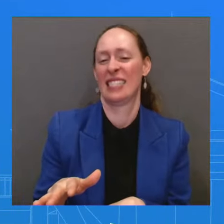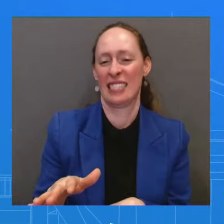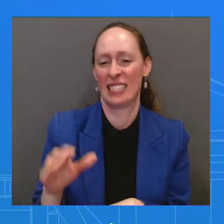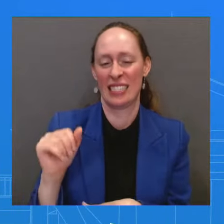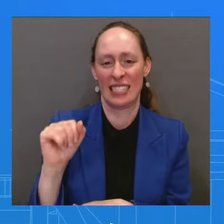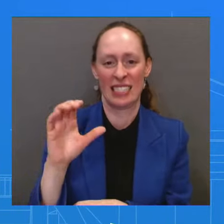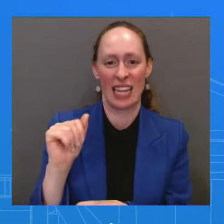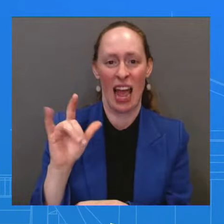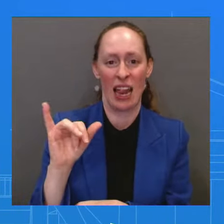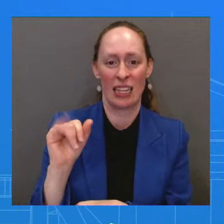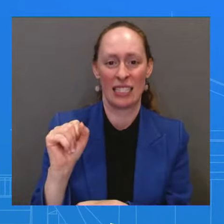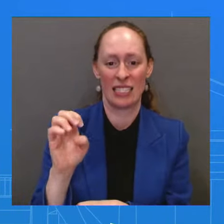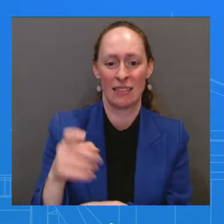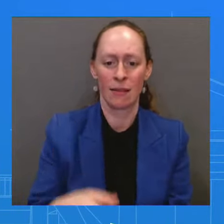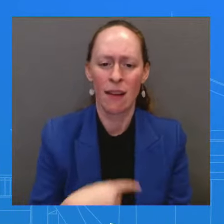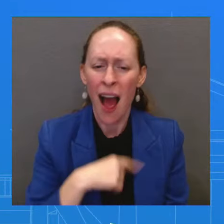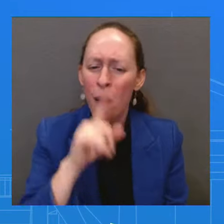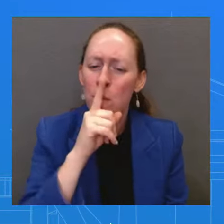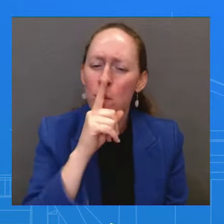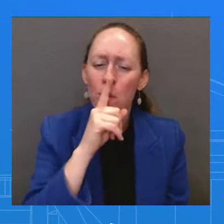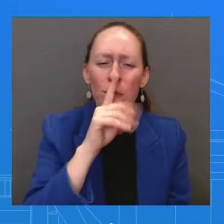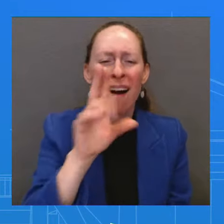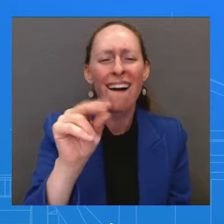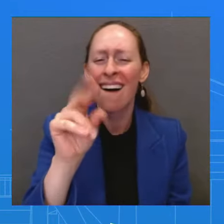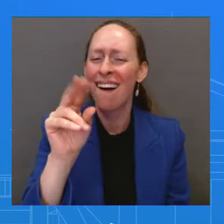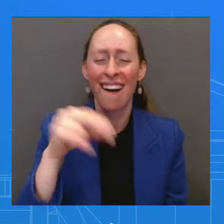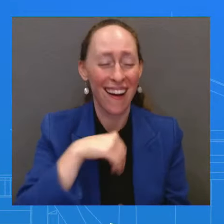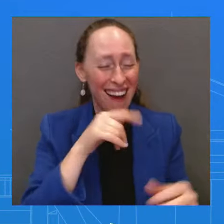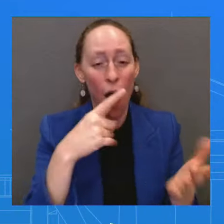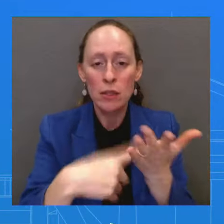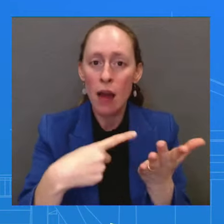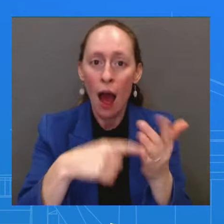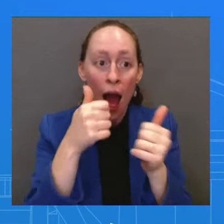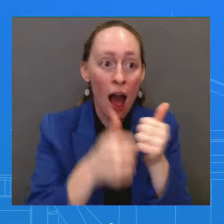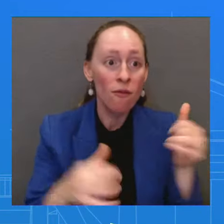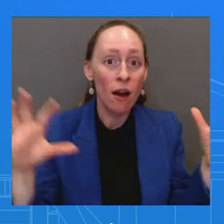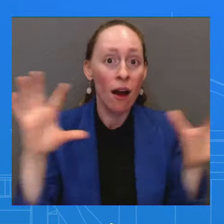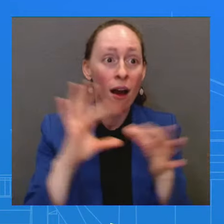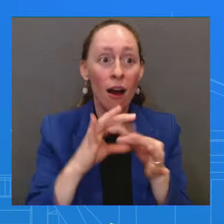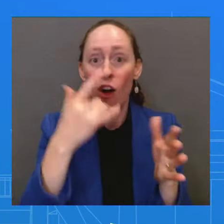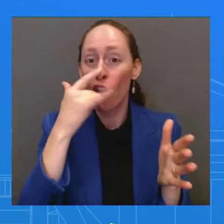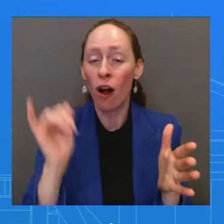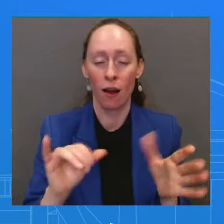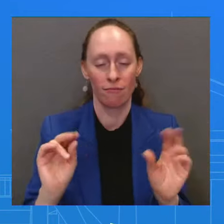that the President has. Go ahead, Marek. The Press: Thank you. I have -- I have just asked President Biden